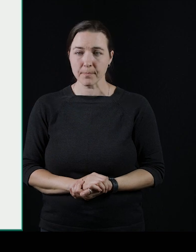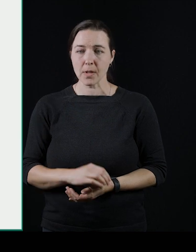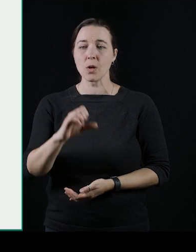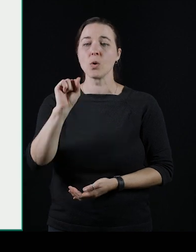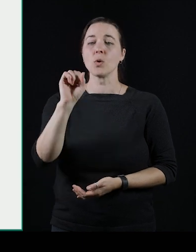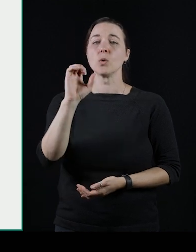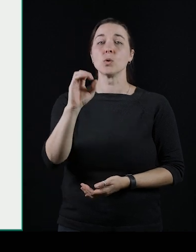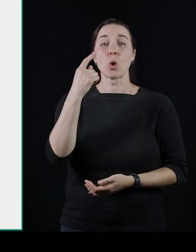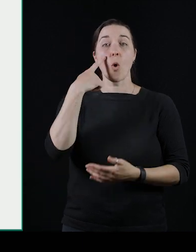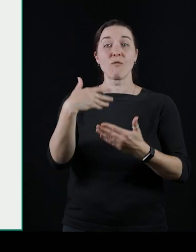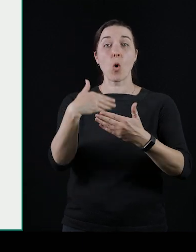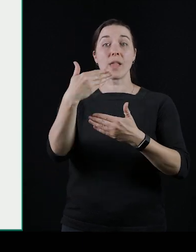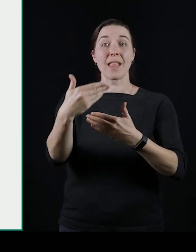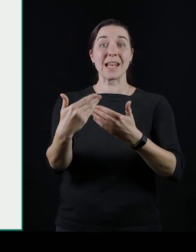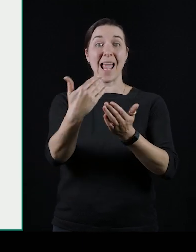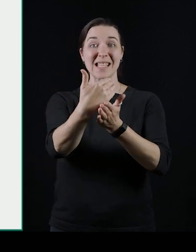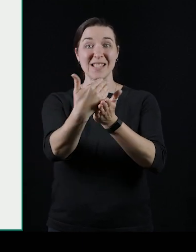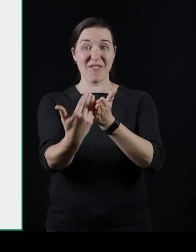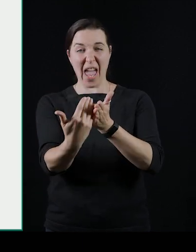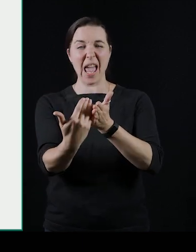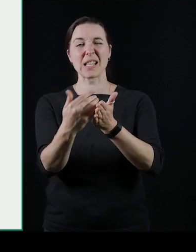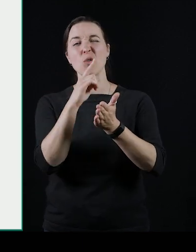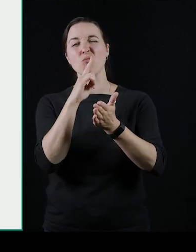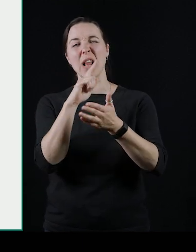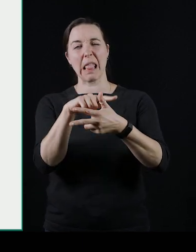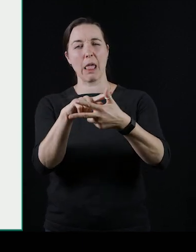So we divided the next phase into three major steps